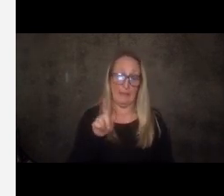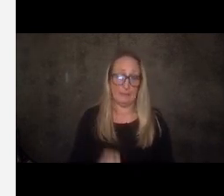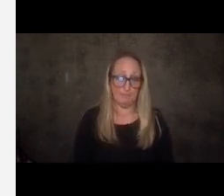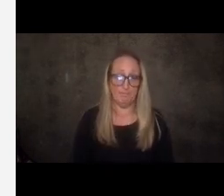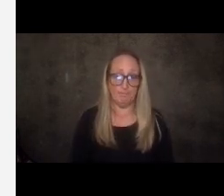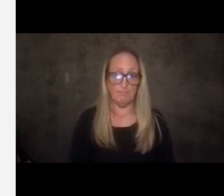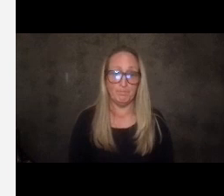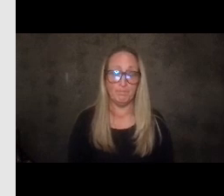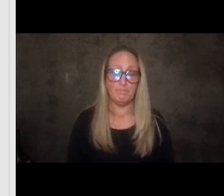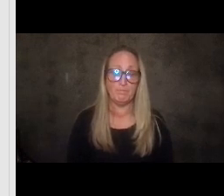Let's go ahead and create that.